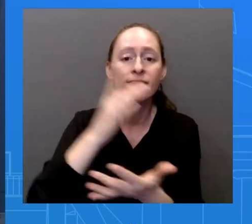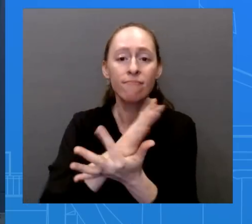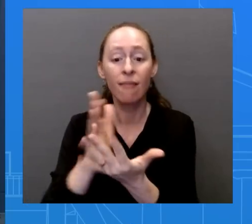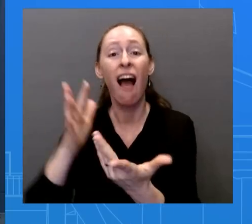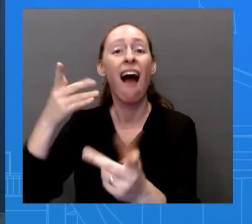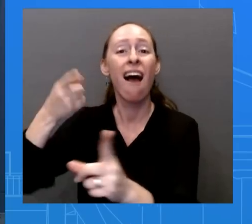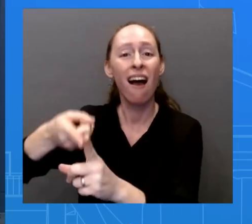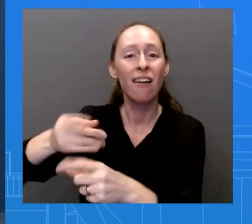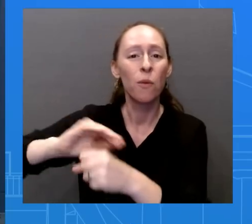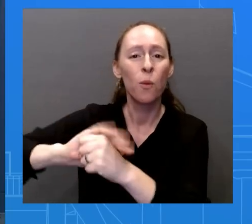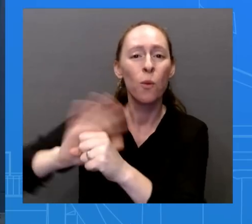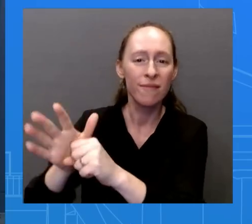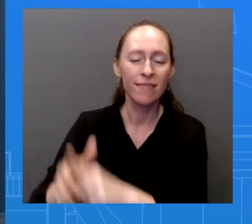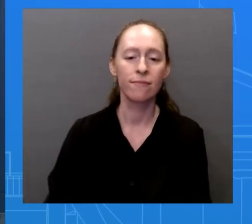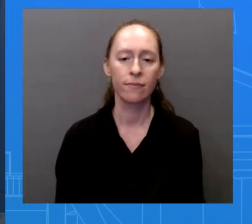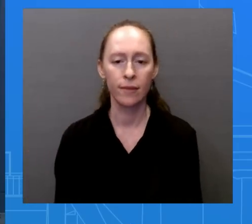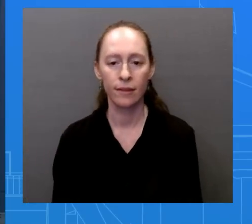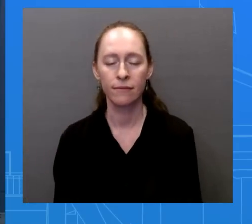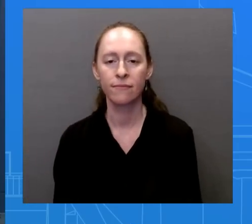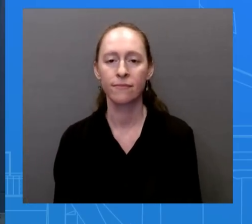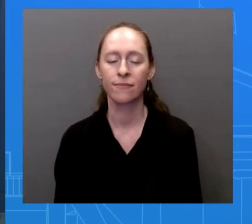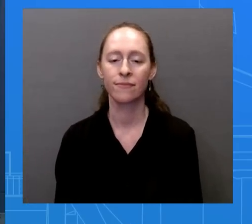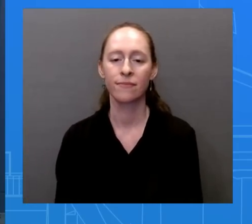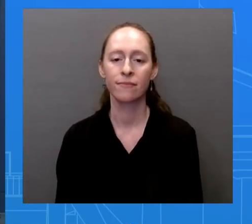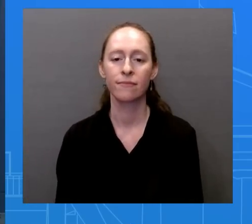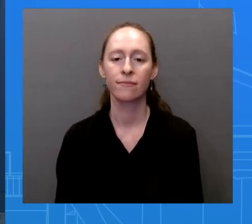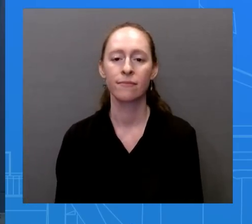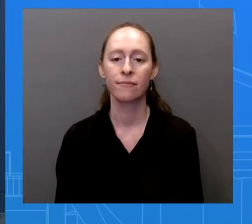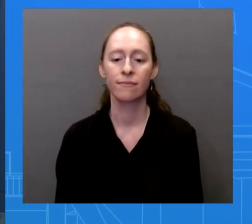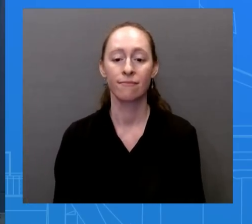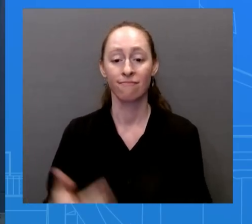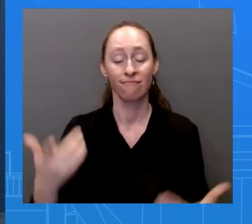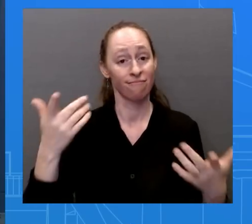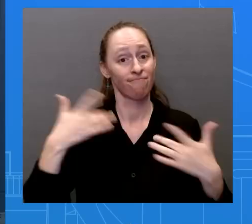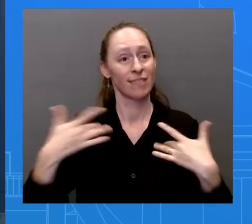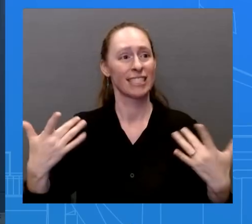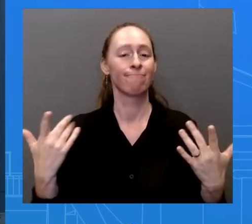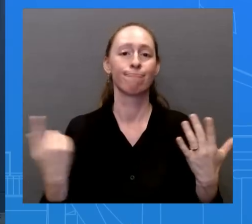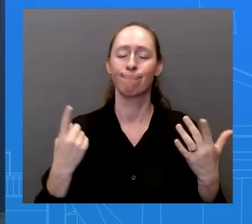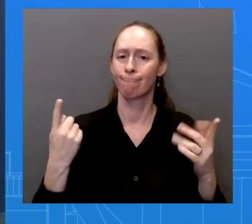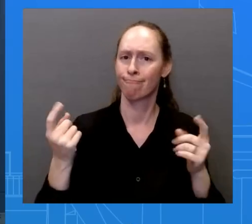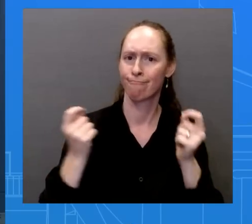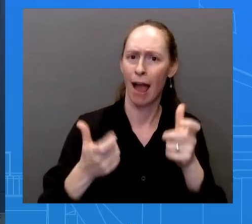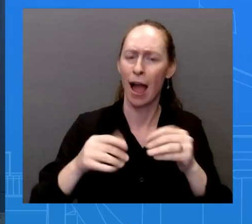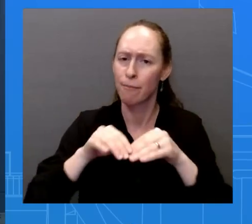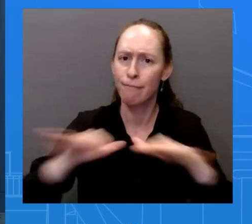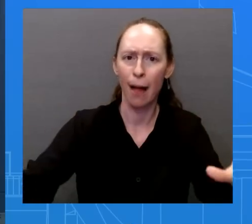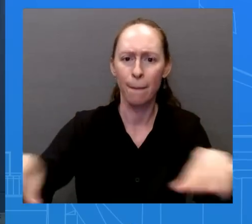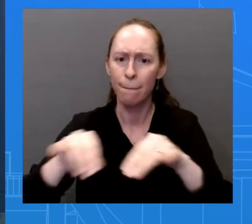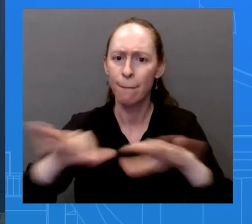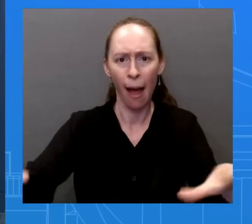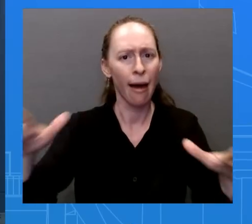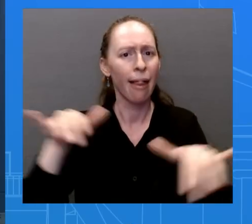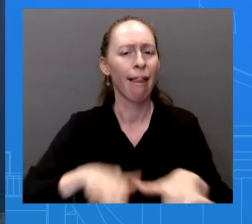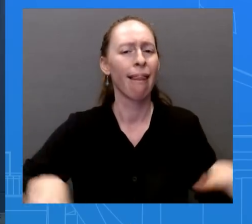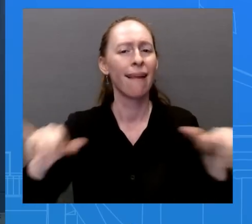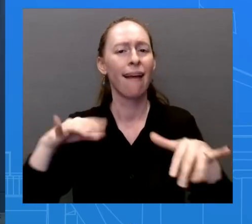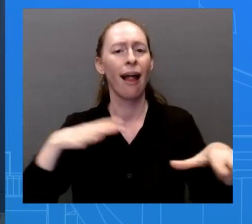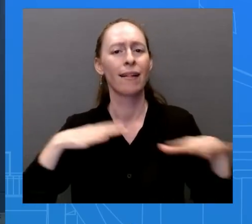hospitalizations, and deaths each of the last two winters. And we are carefully monitoring the rise of several subvariants